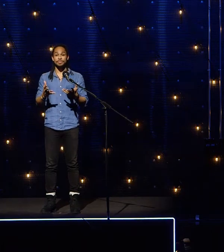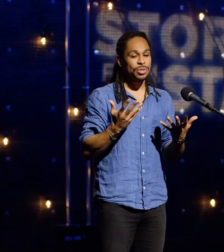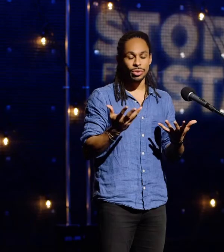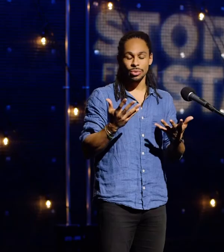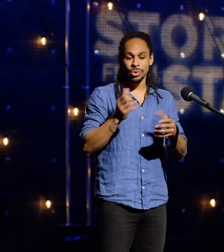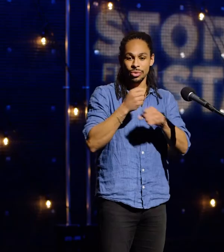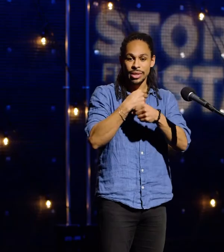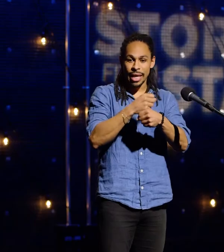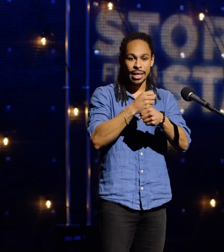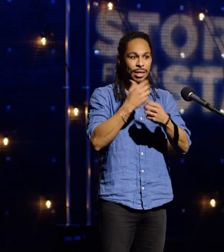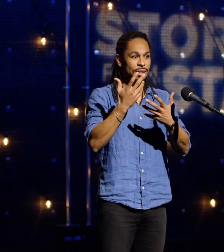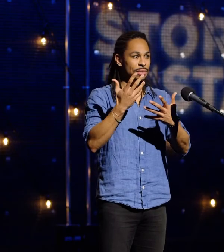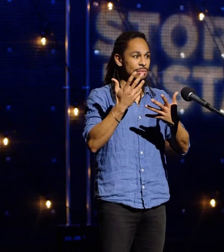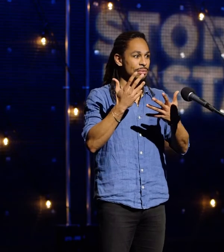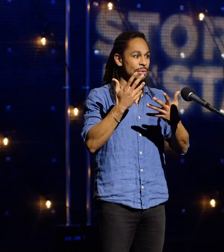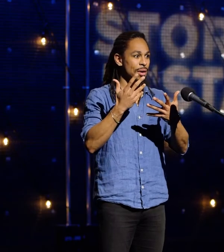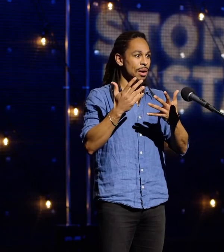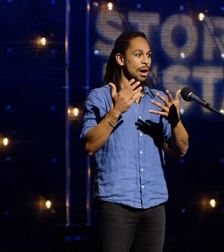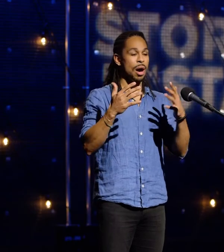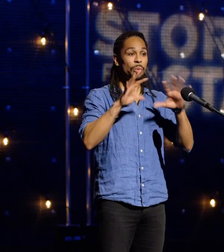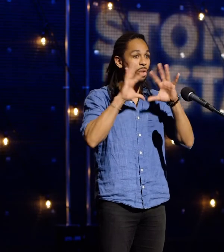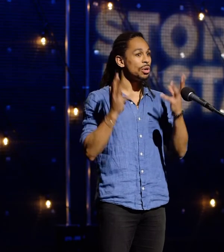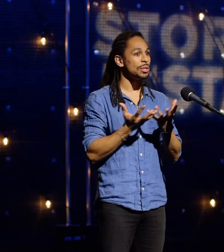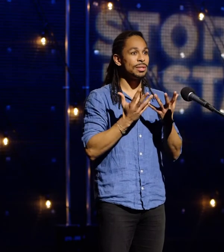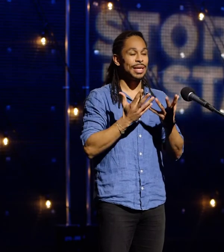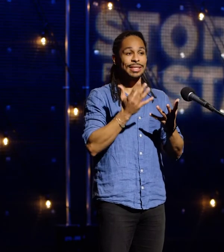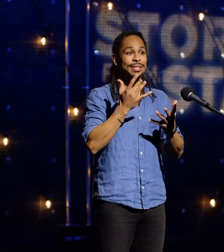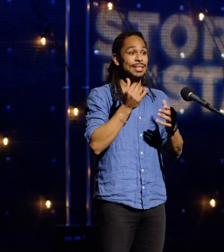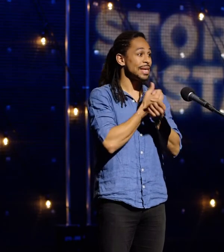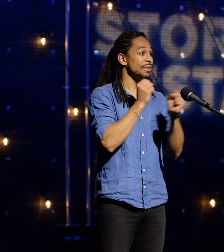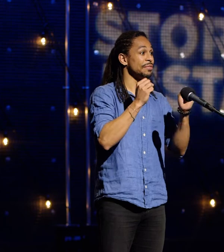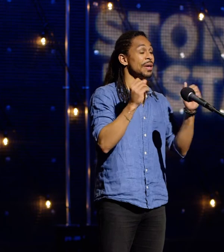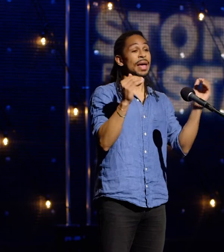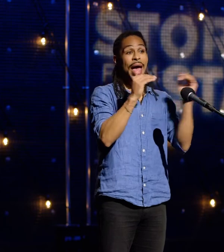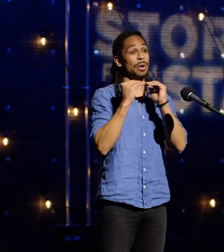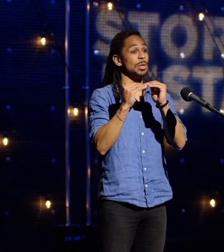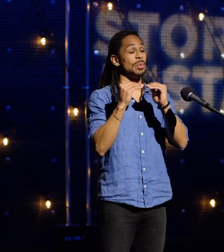to creating a world that is safe, equitable,